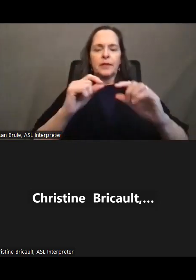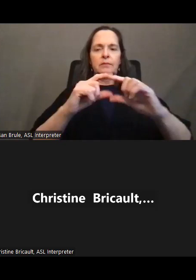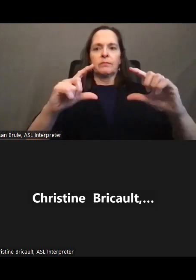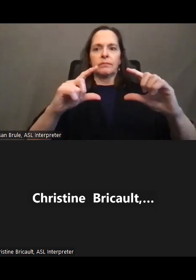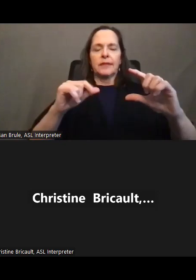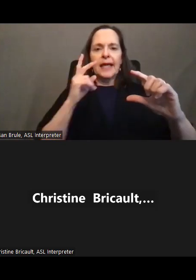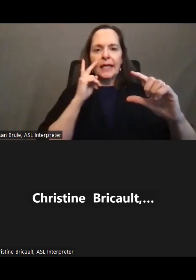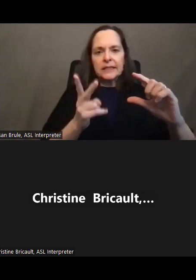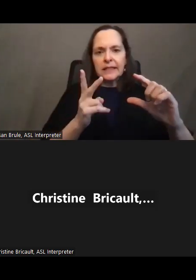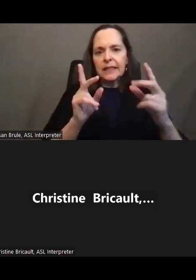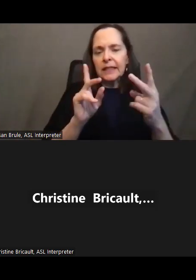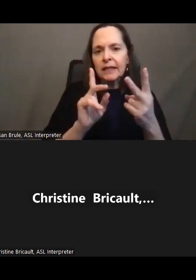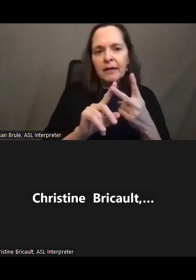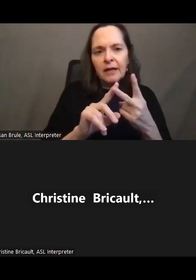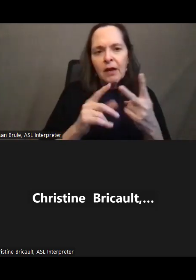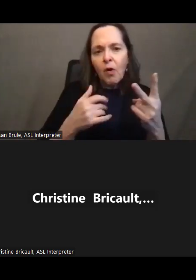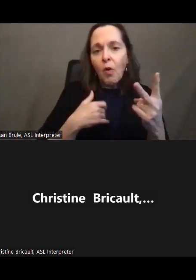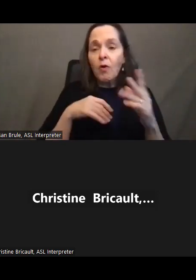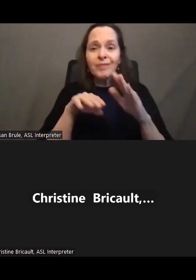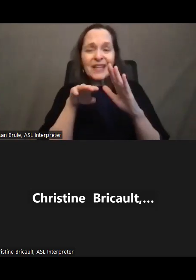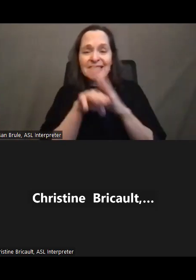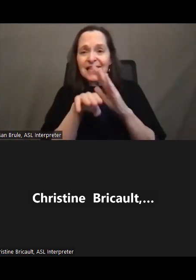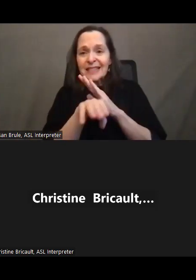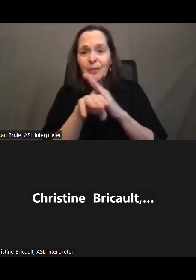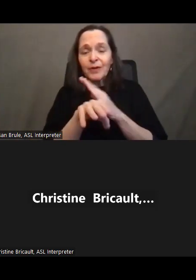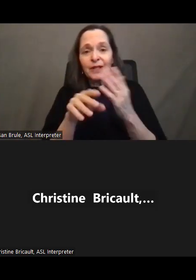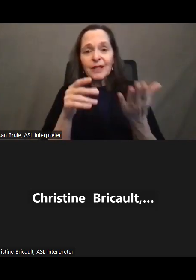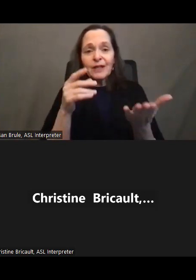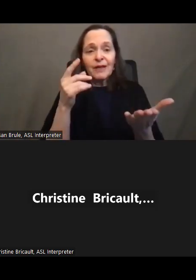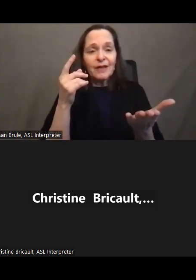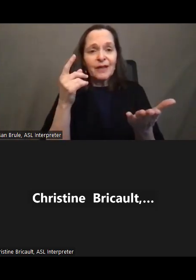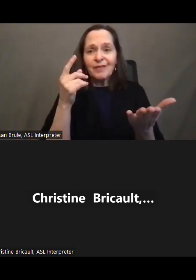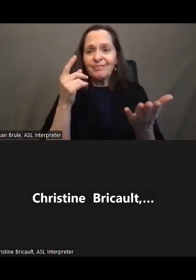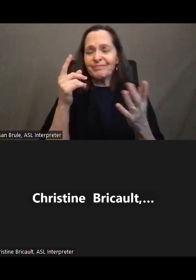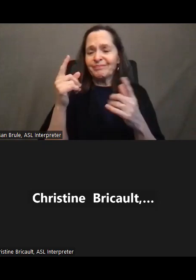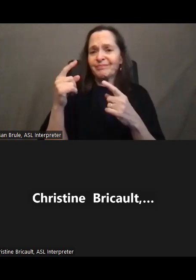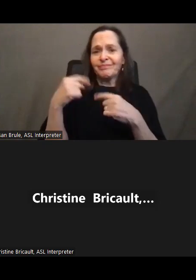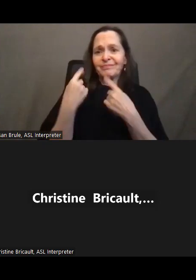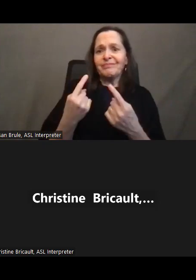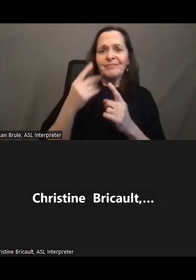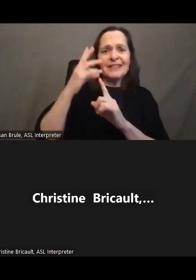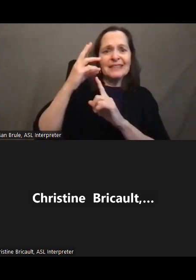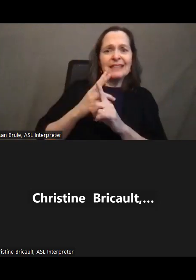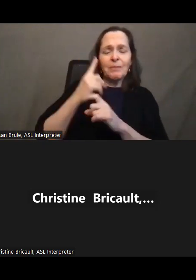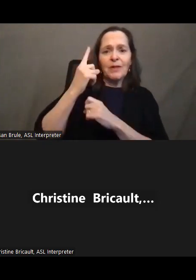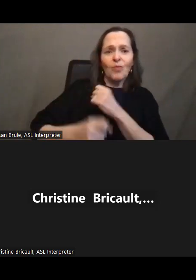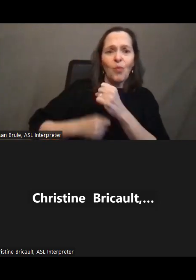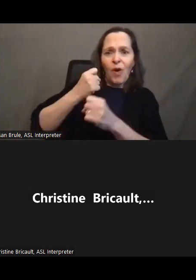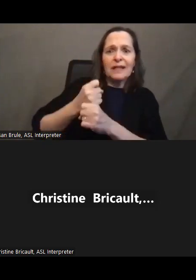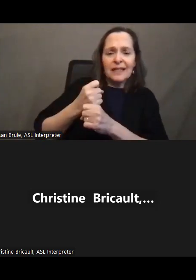our website and changing it for accessibility throughout the last six months to a year. Yeah. Yeah, very good.